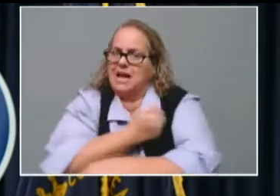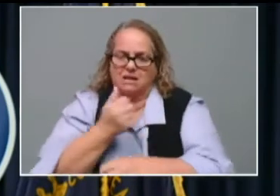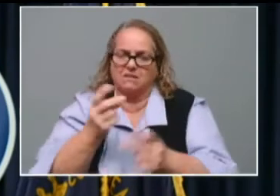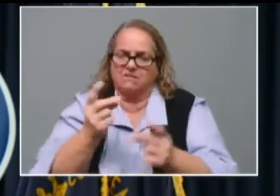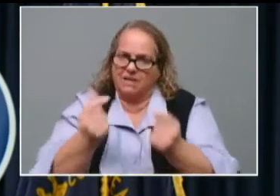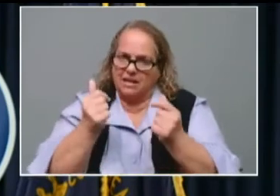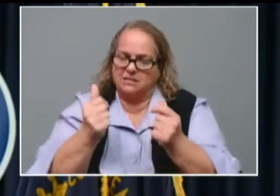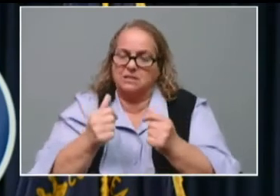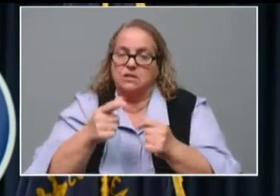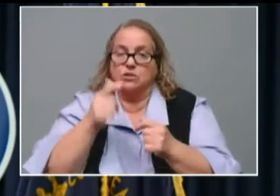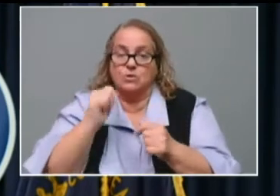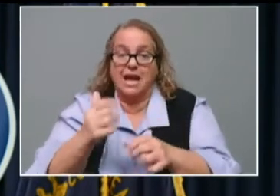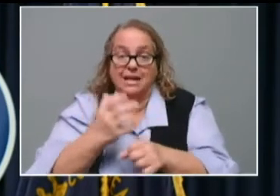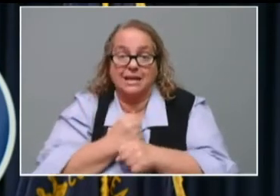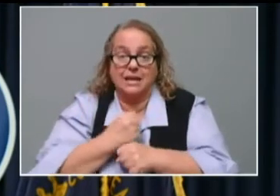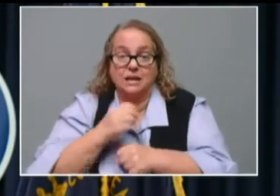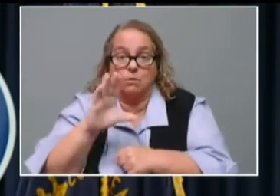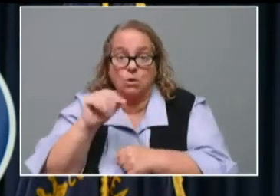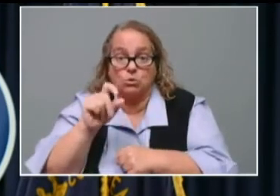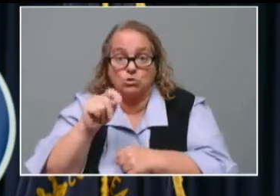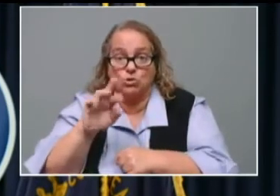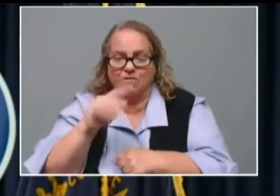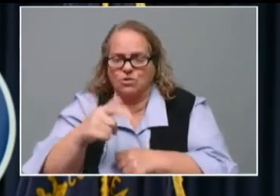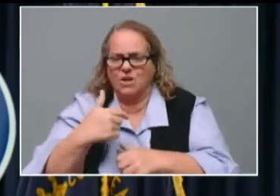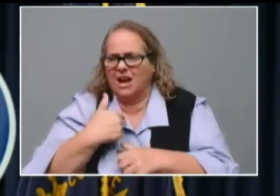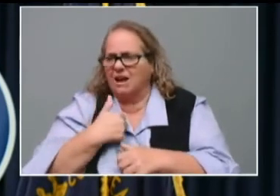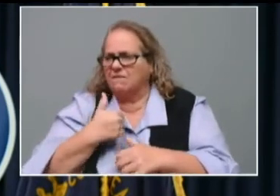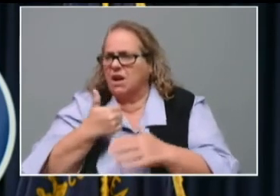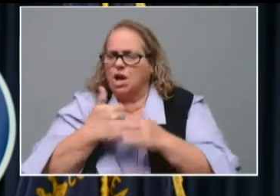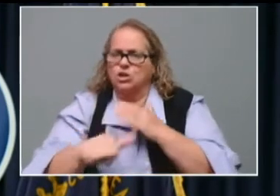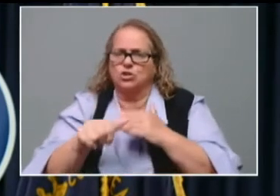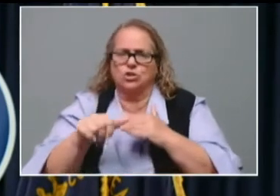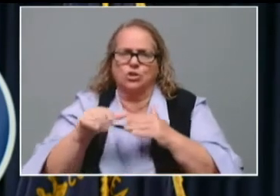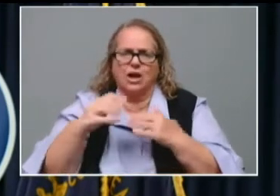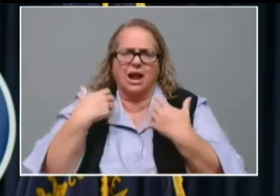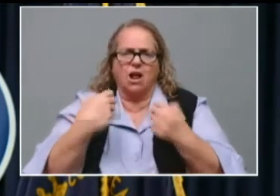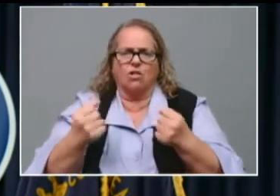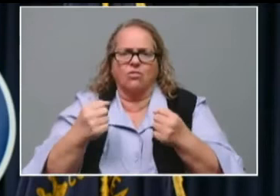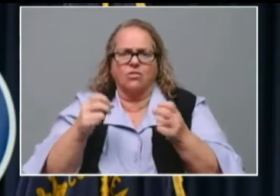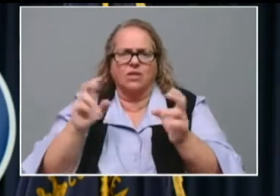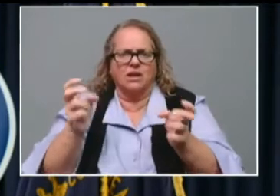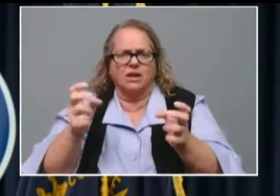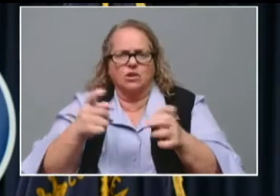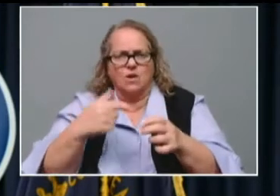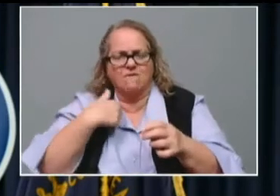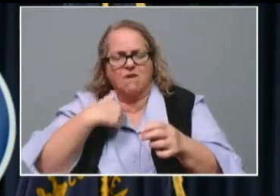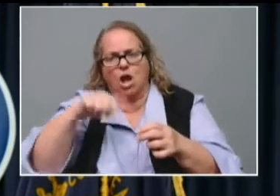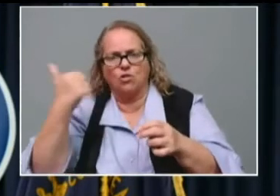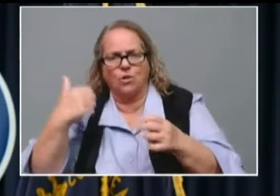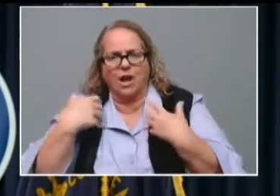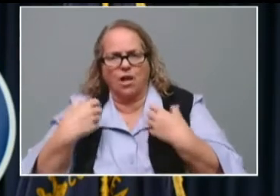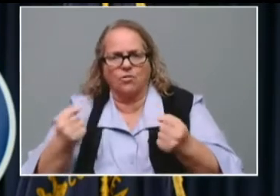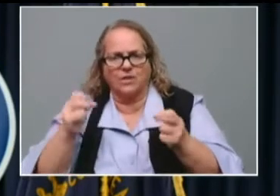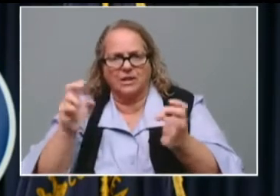underlying health condition and you can get a booster if you have a job that you interact with a lot of people. Now folks, I think there was a study that